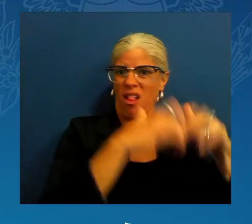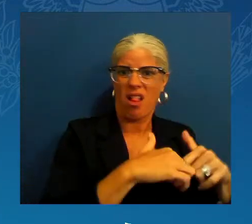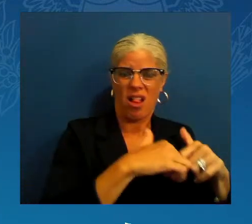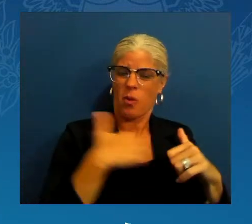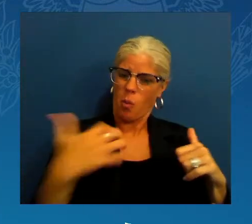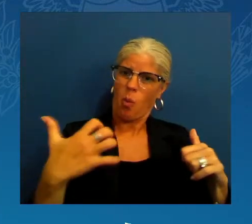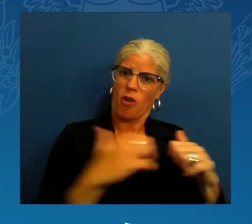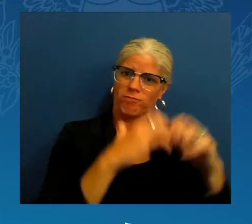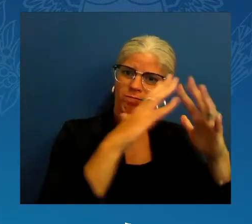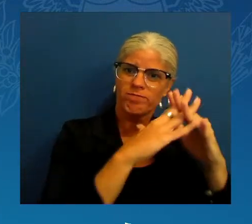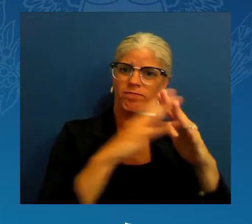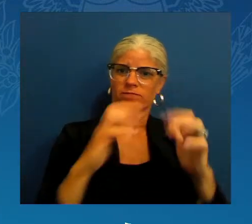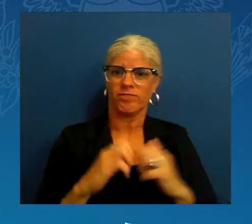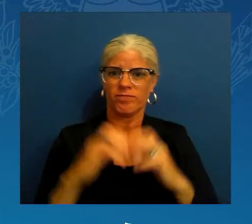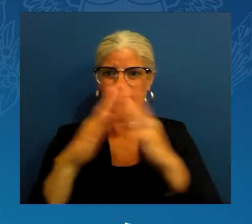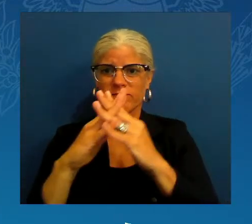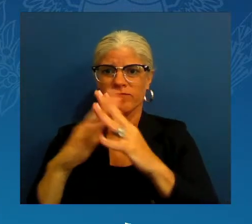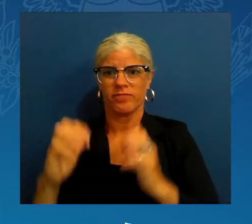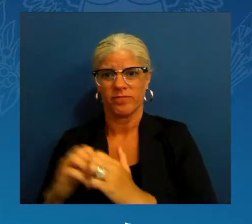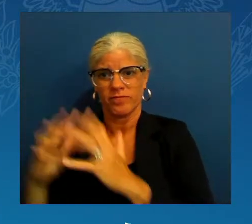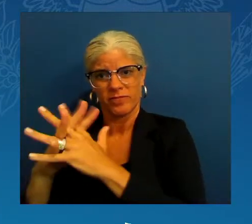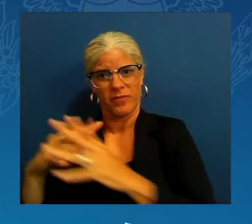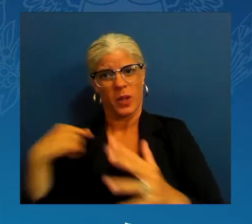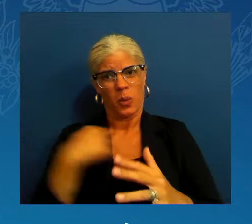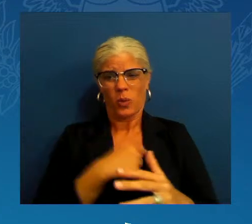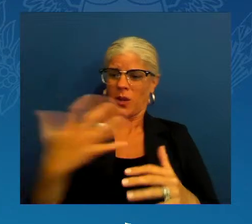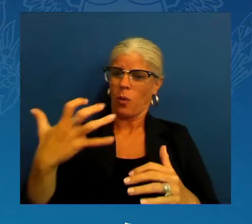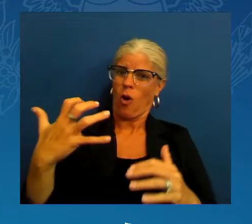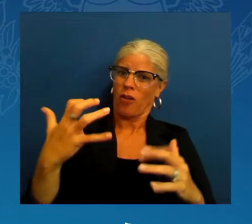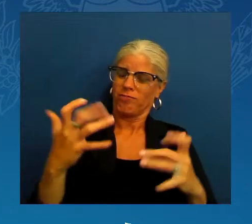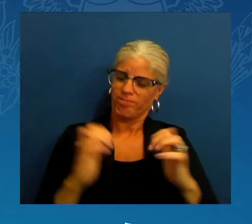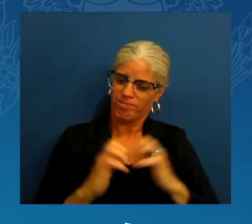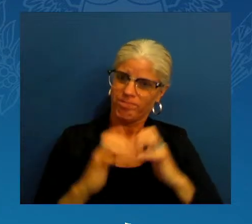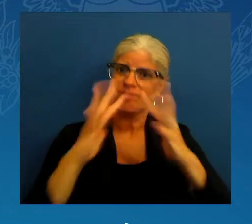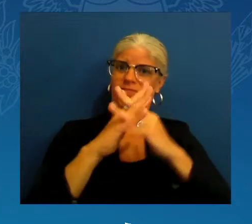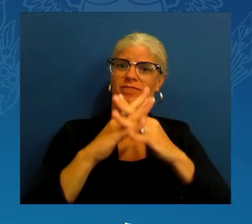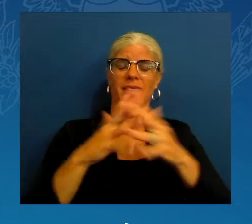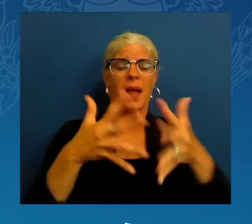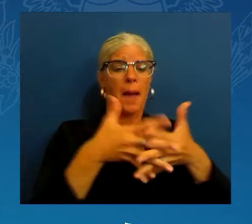because we know when our middle class is strong, America is strong.